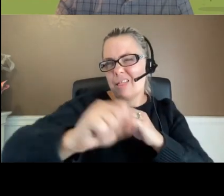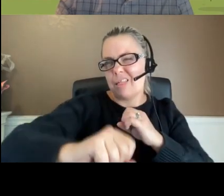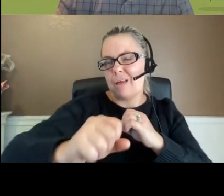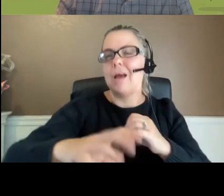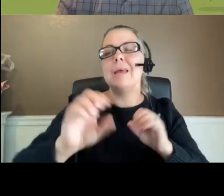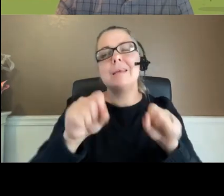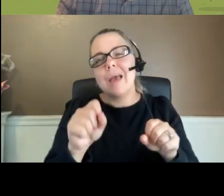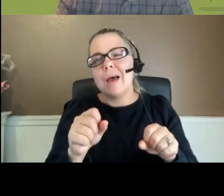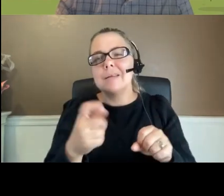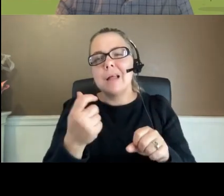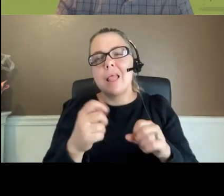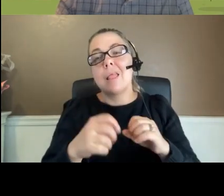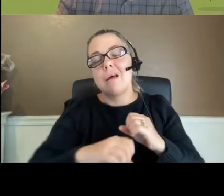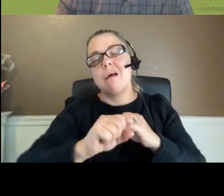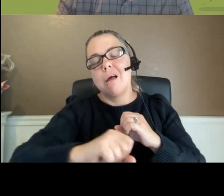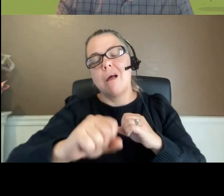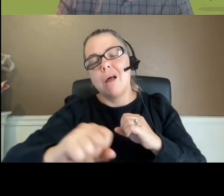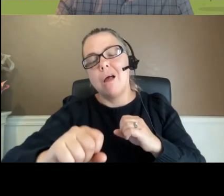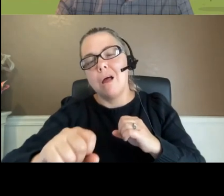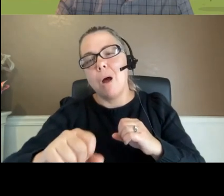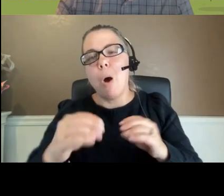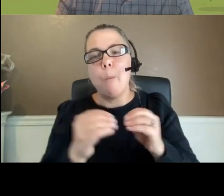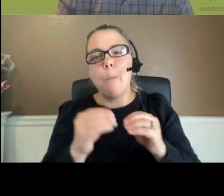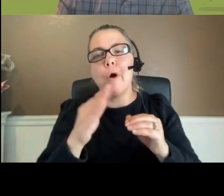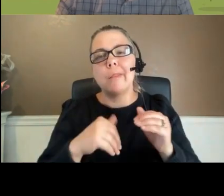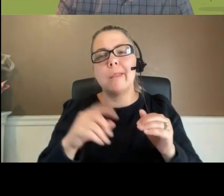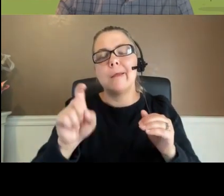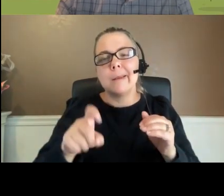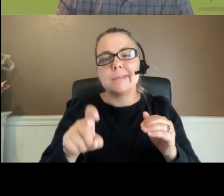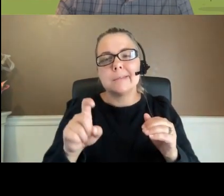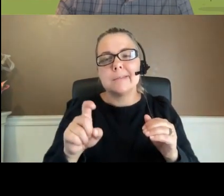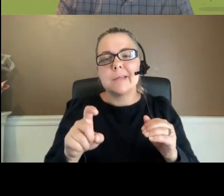and it probably goes a little bit beyond what is really conveyed in the image and starts to